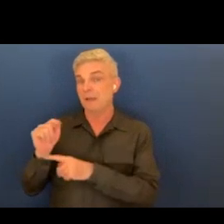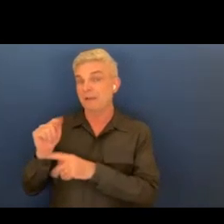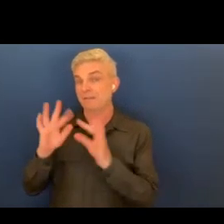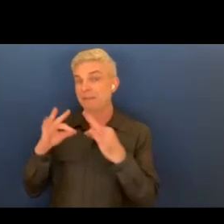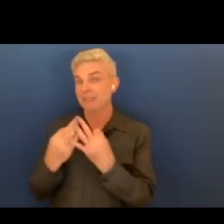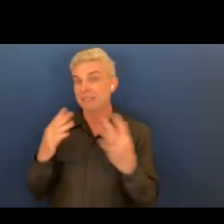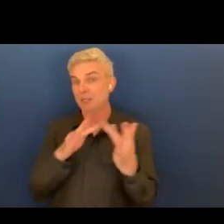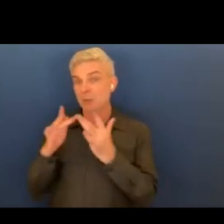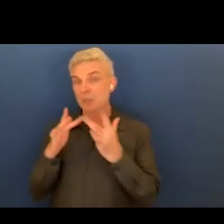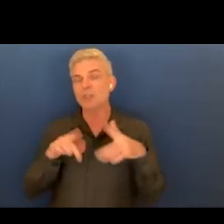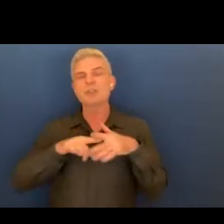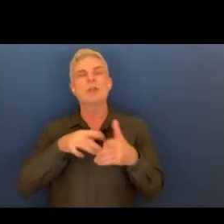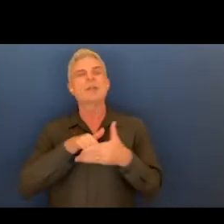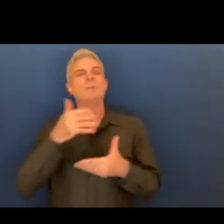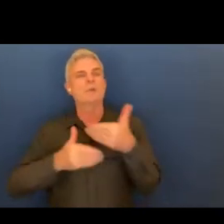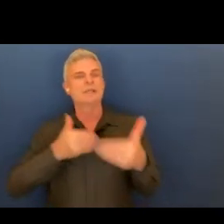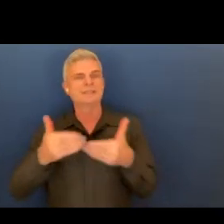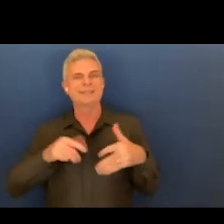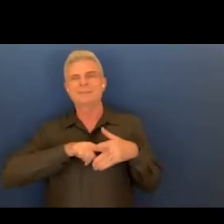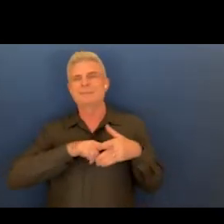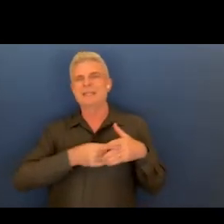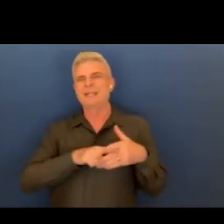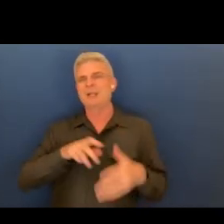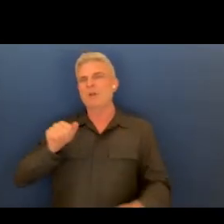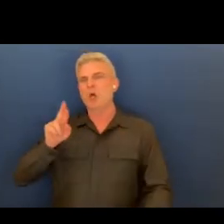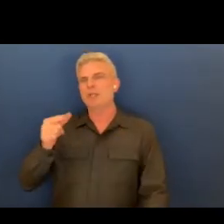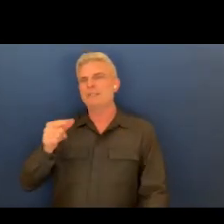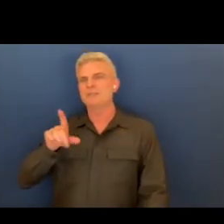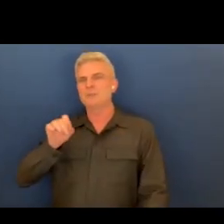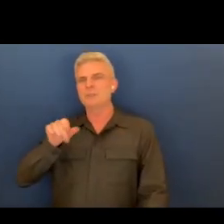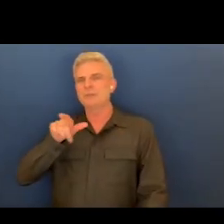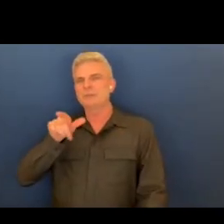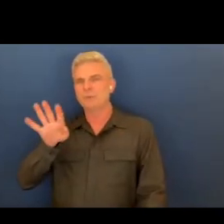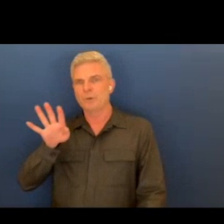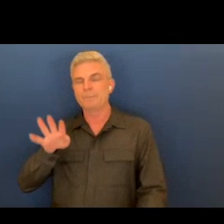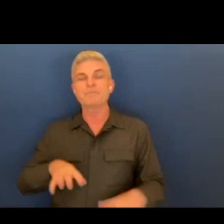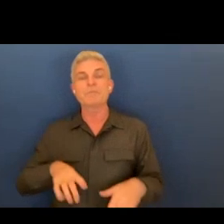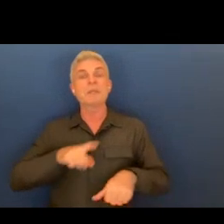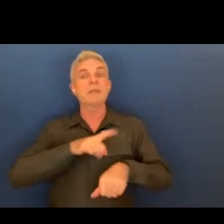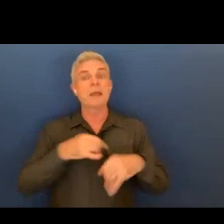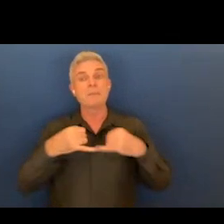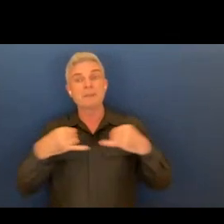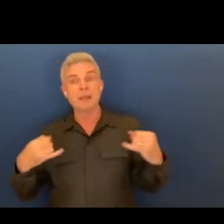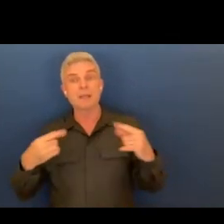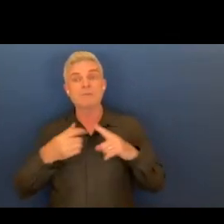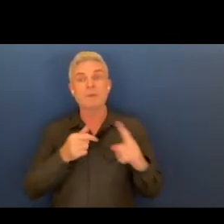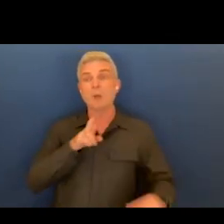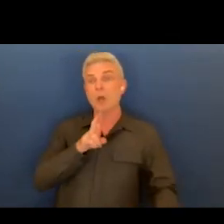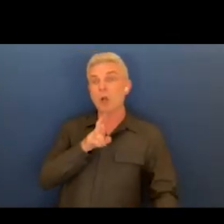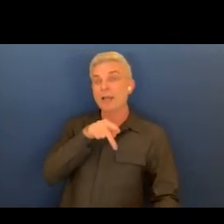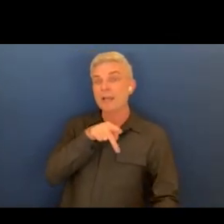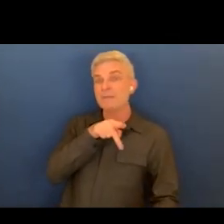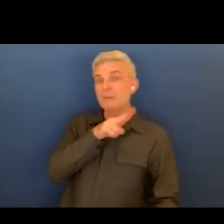started that process in the beginning of August. The timeline between putting the RFP out,